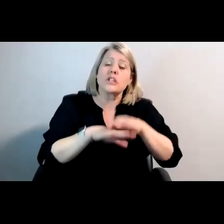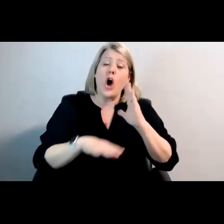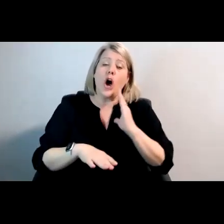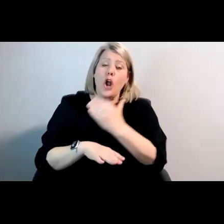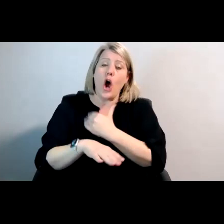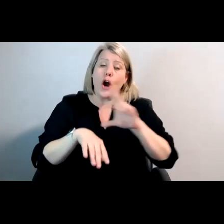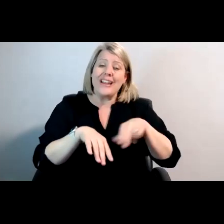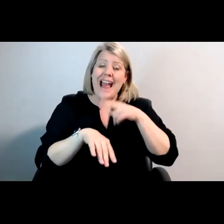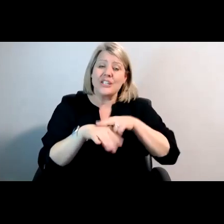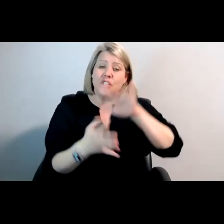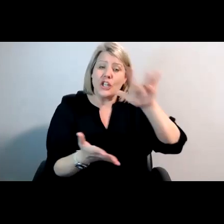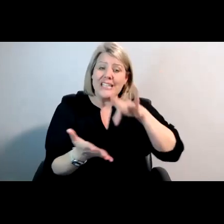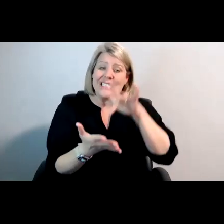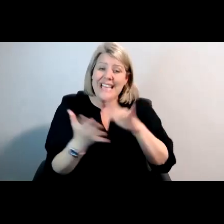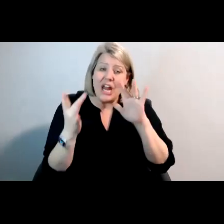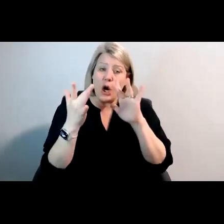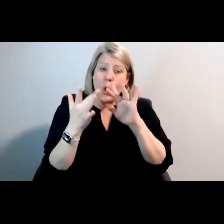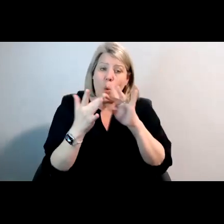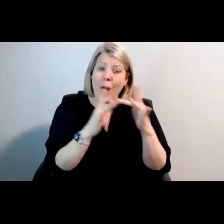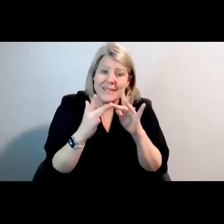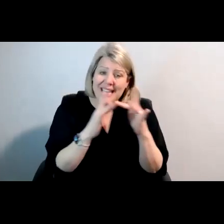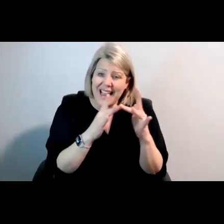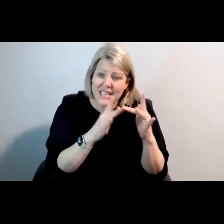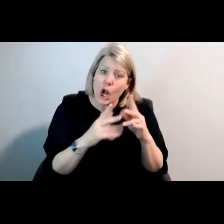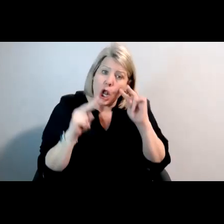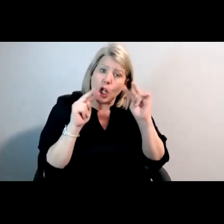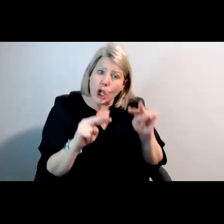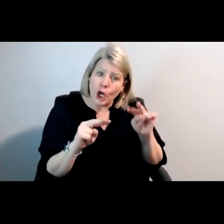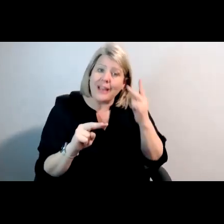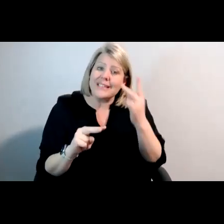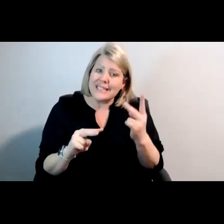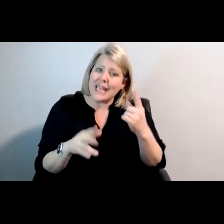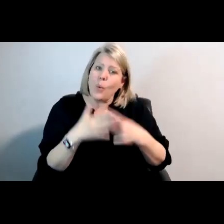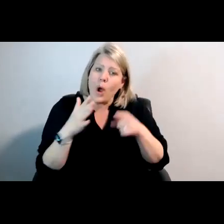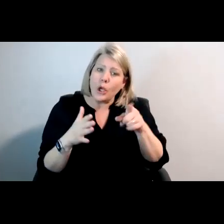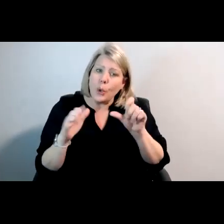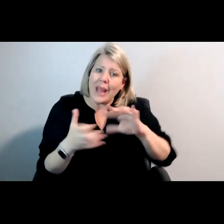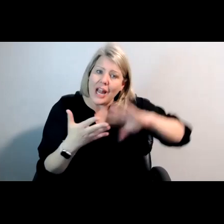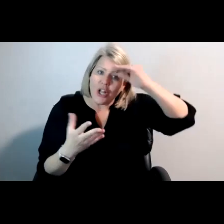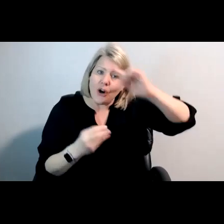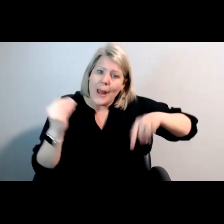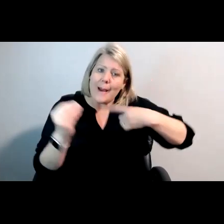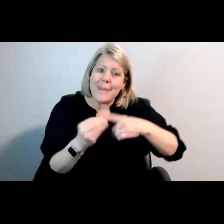So please visit that and find out what you can learn about what's going on in your state.